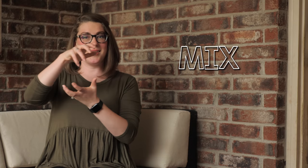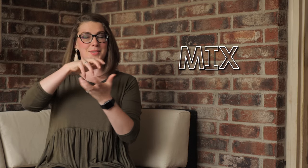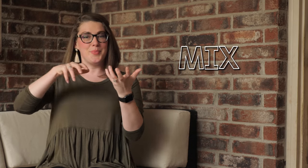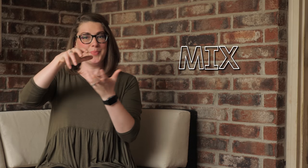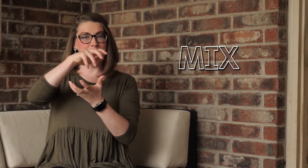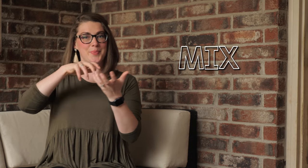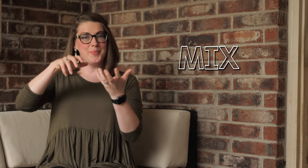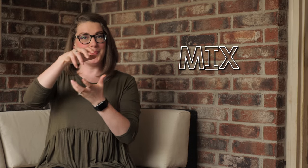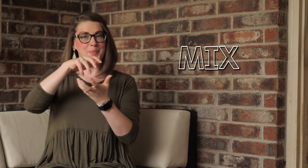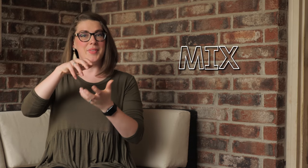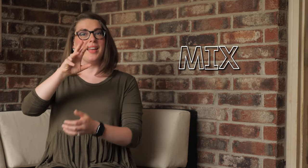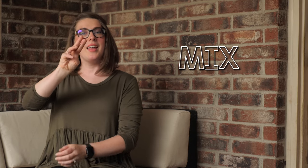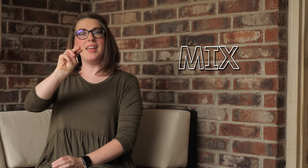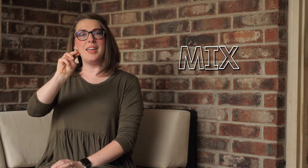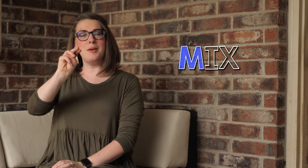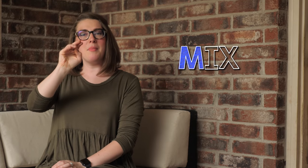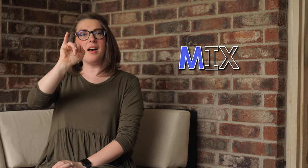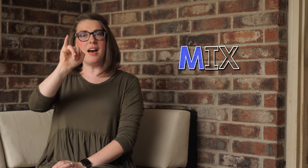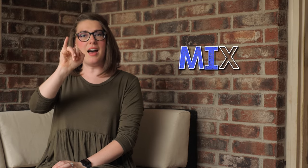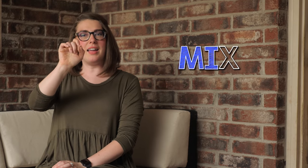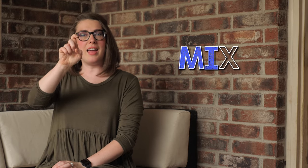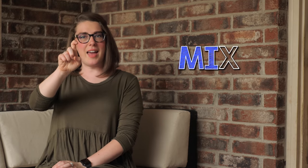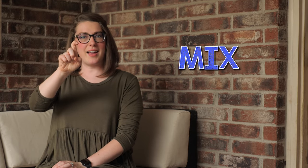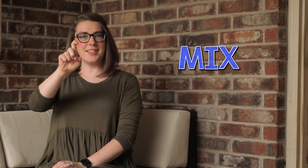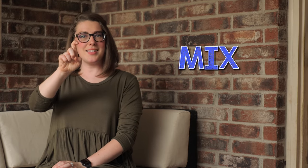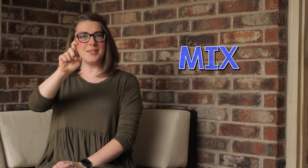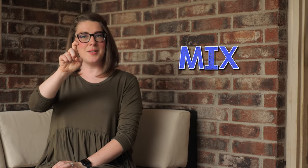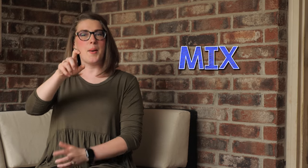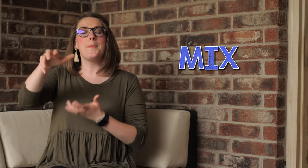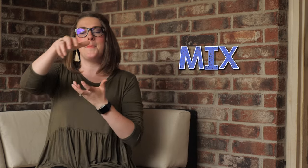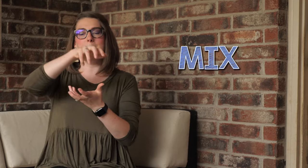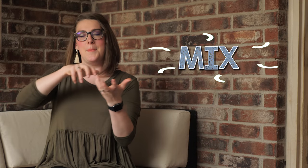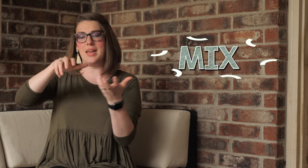Mix M I X